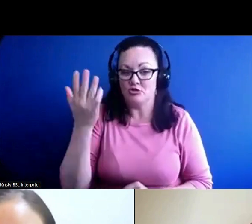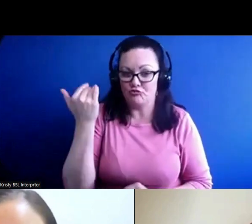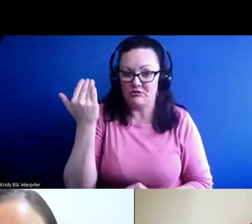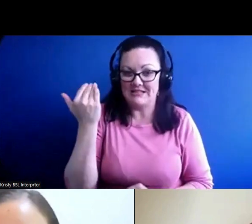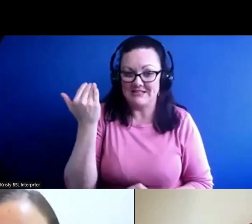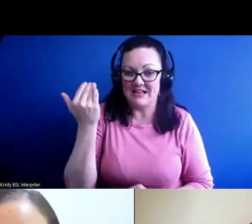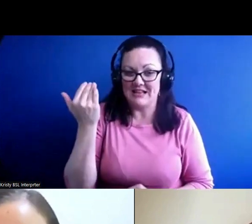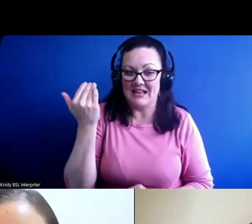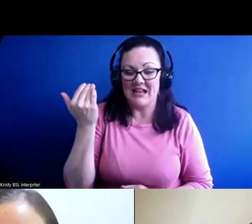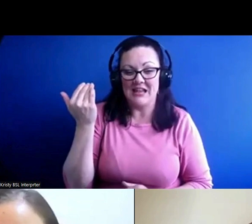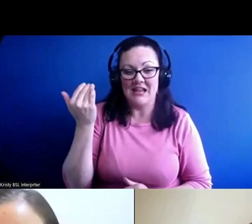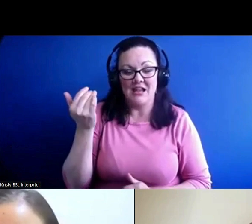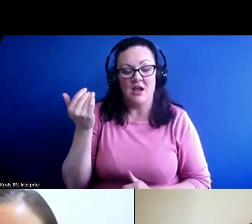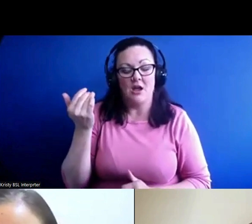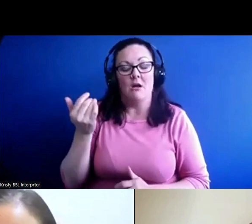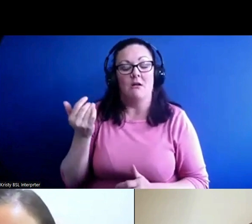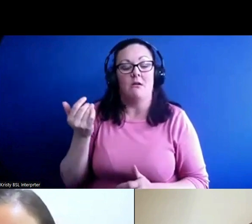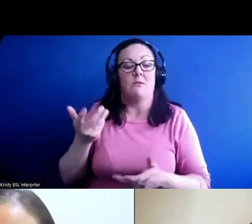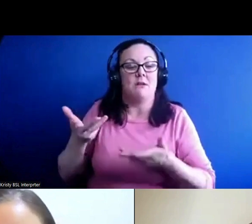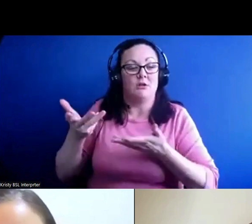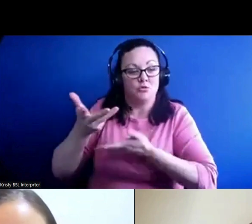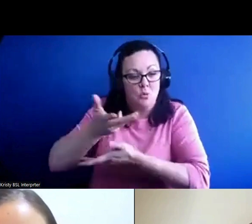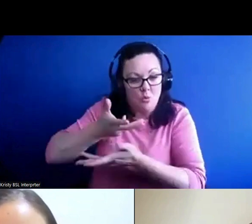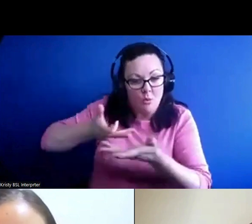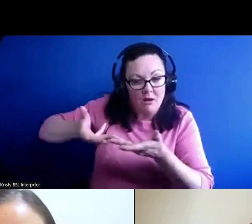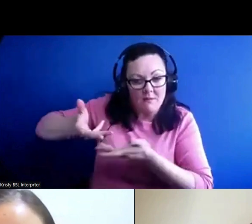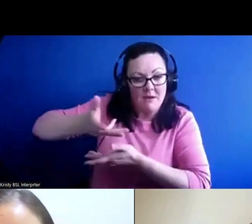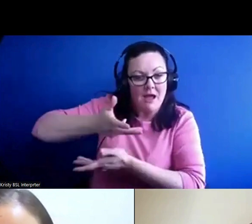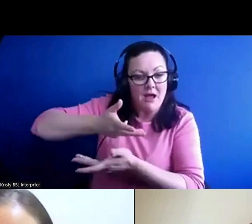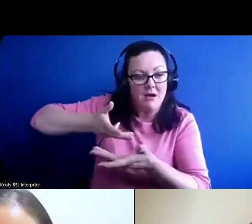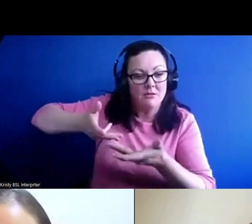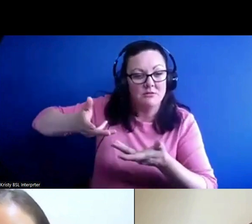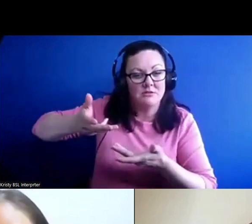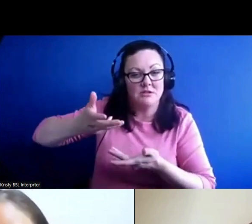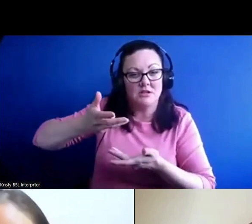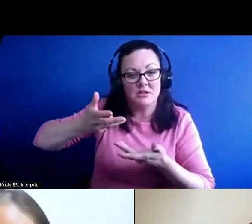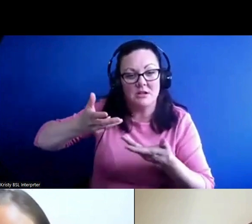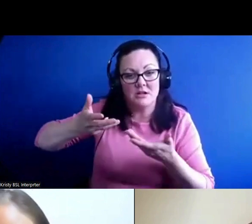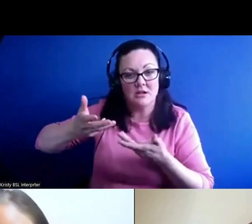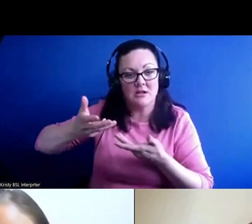talking about putting a certain percentage